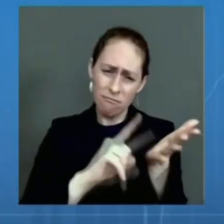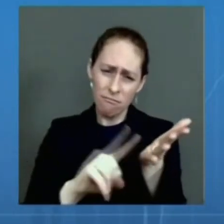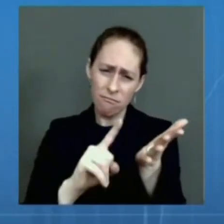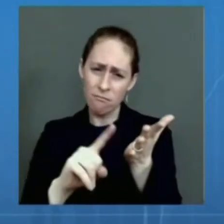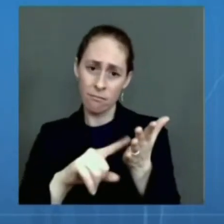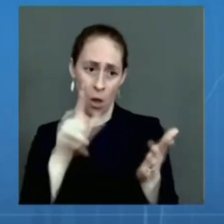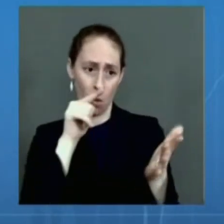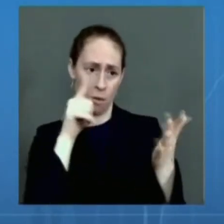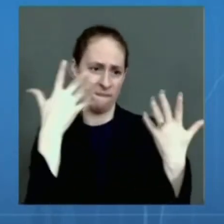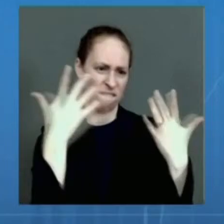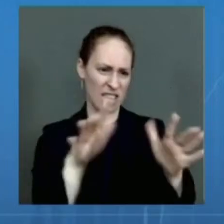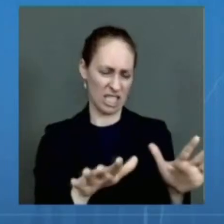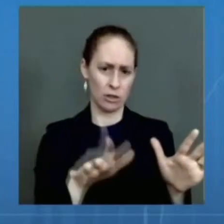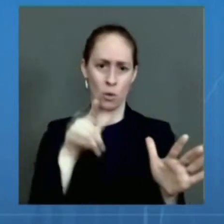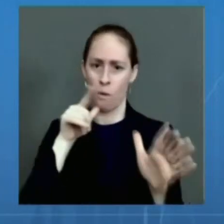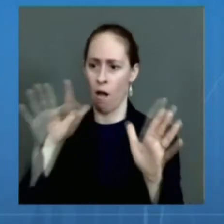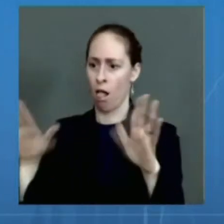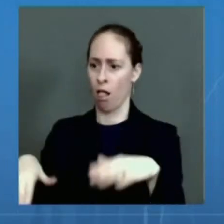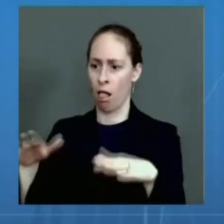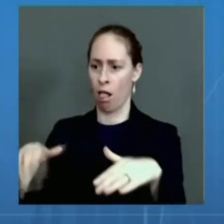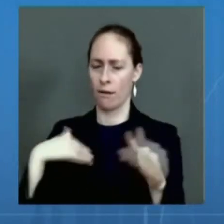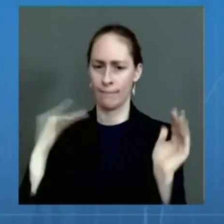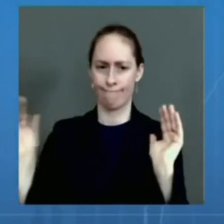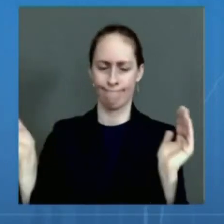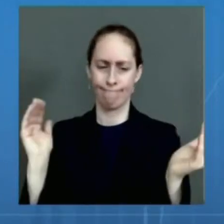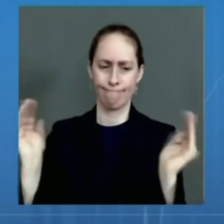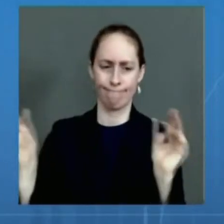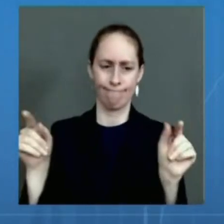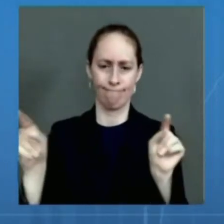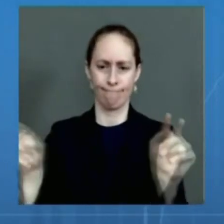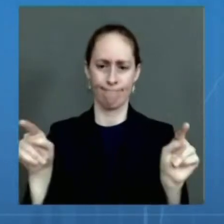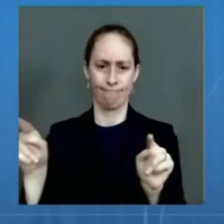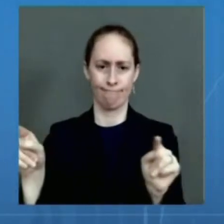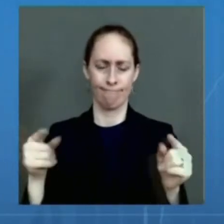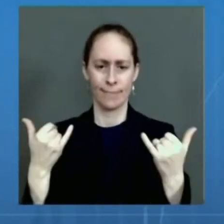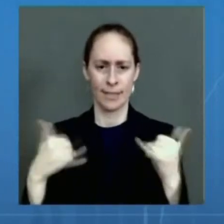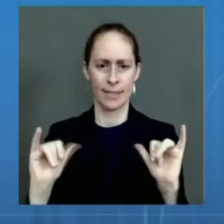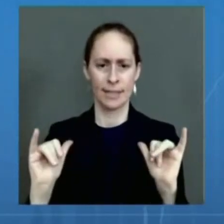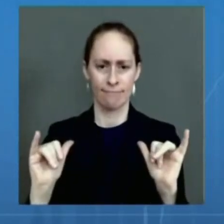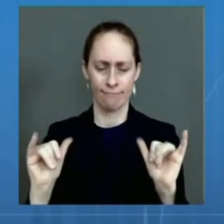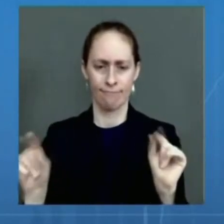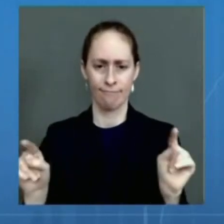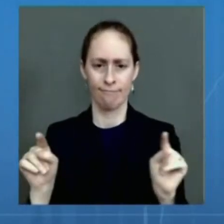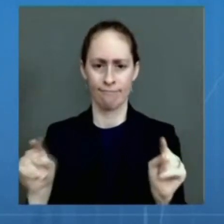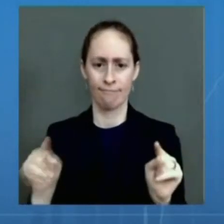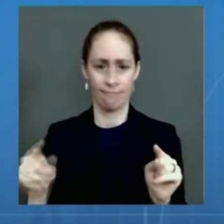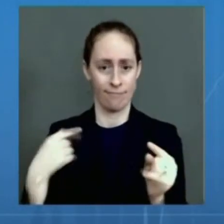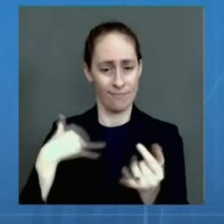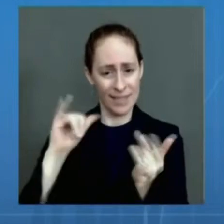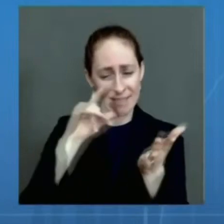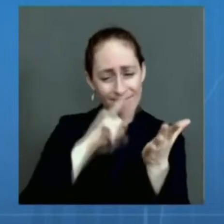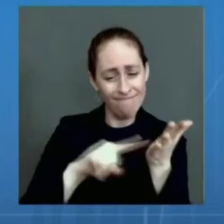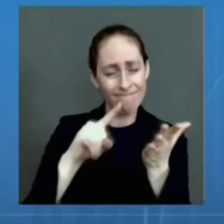IS UNVACCINATED PEOPLE AND THE NATURAL HISTORY OF THAT VIRAL BURDEN WITH REGARD TO ISOLATION